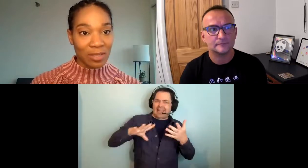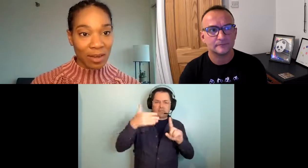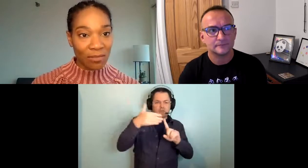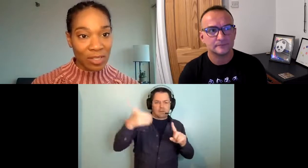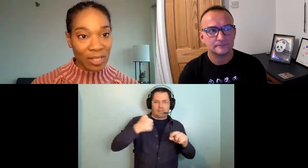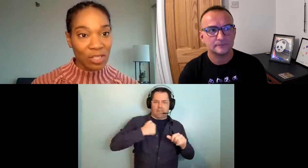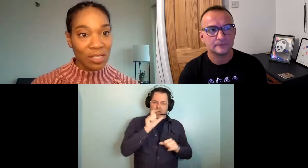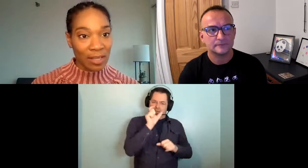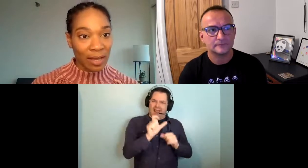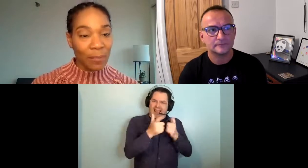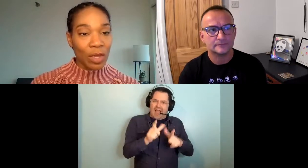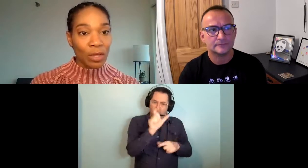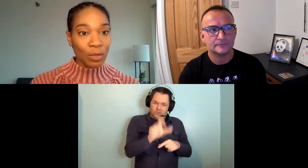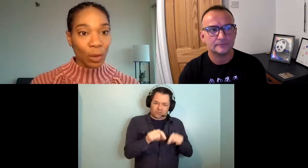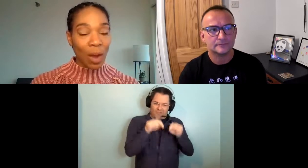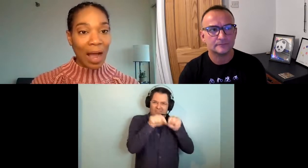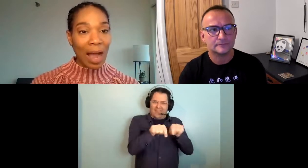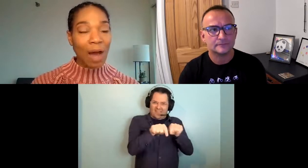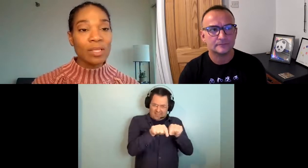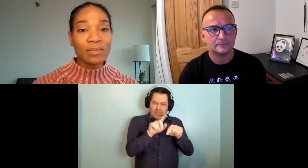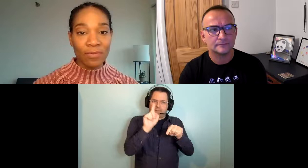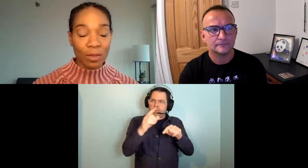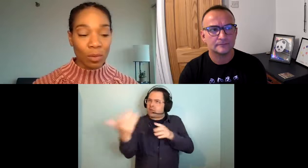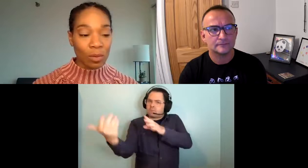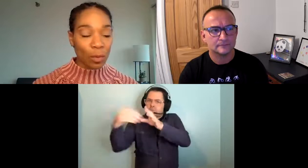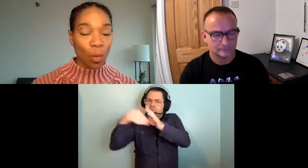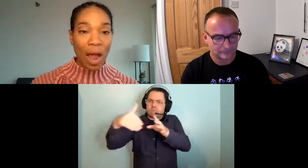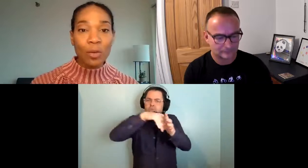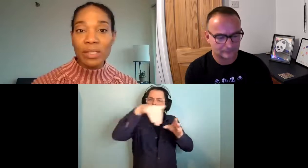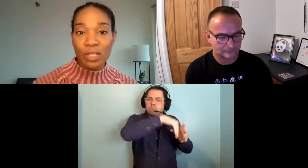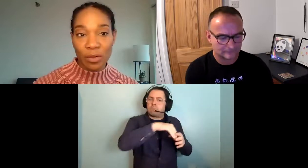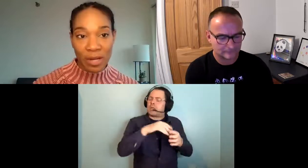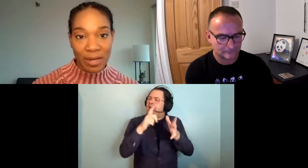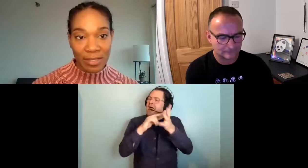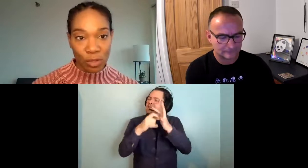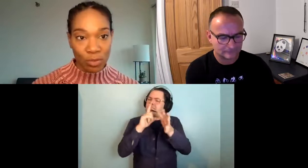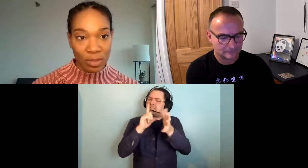with_the sign you know how do we create the bisexual sign.